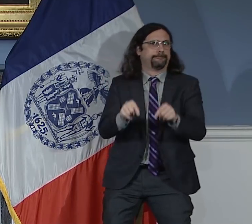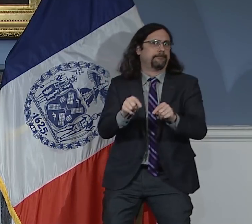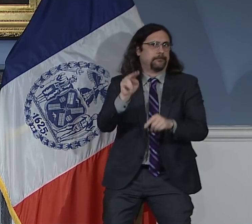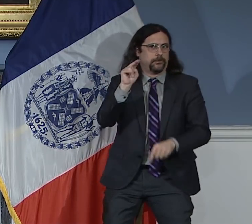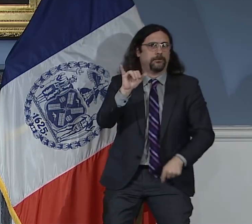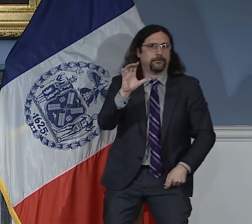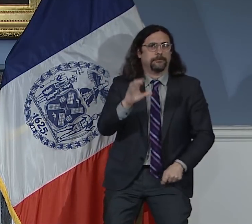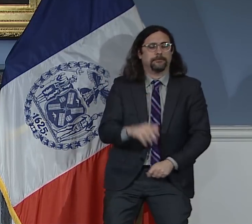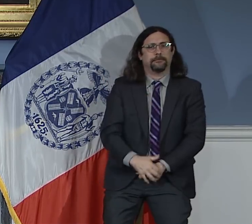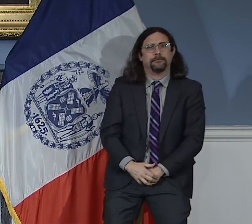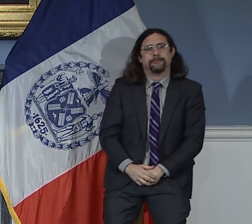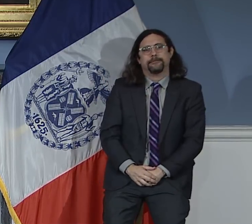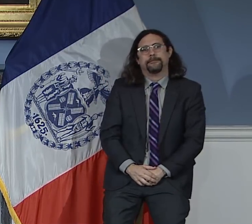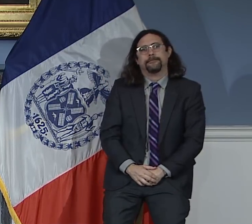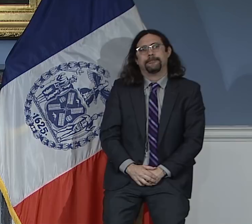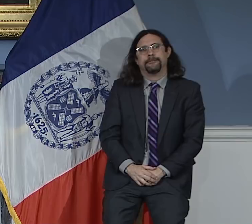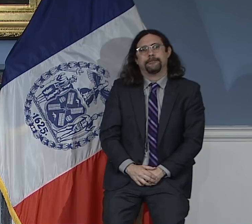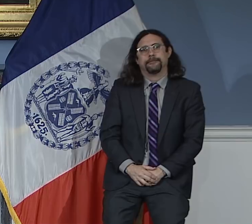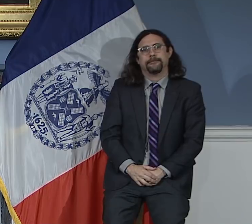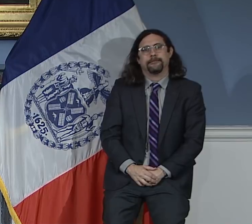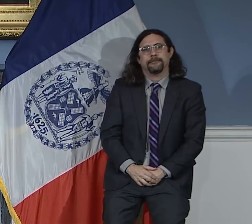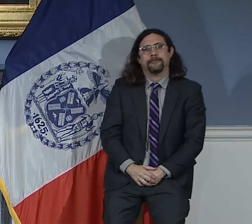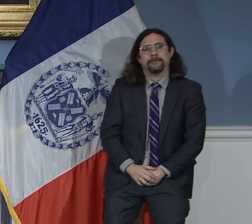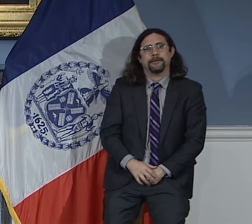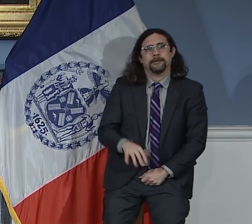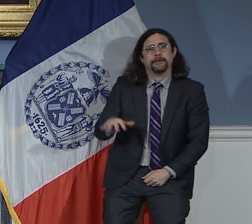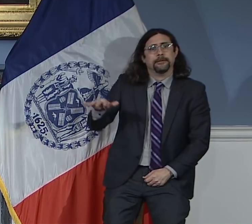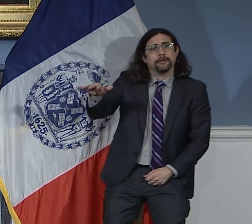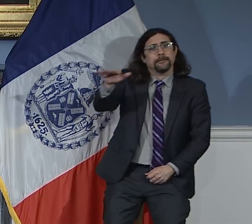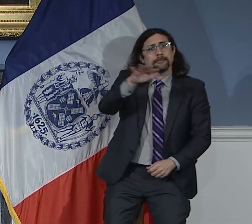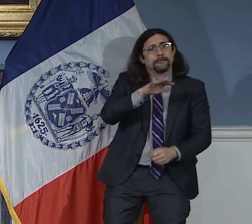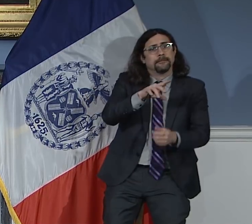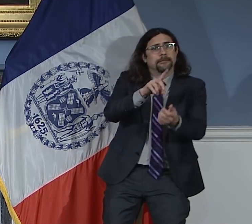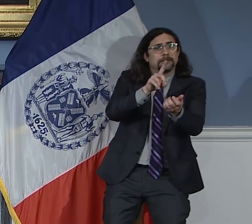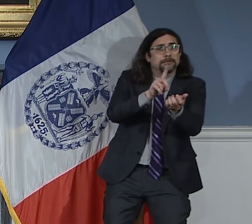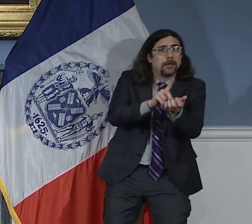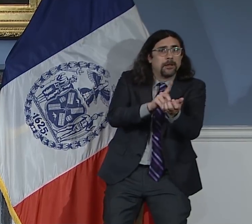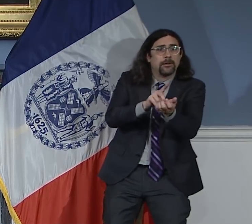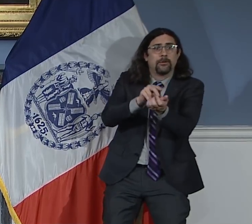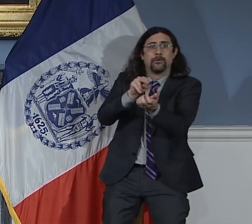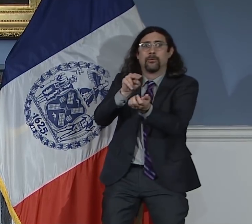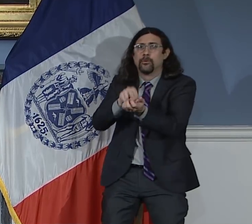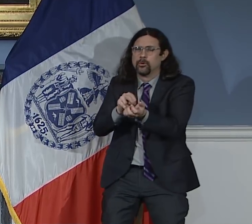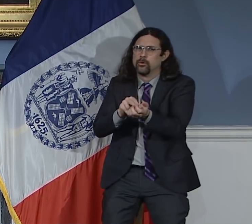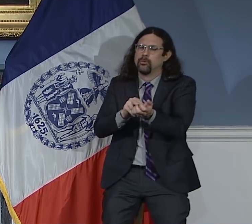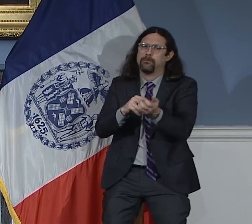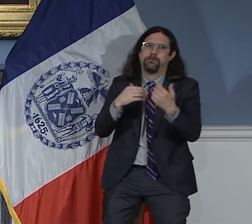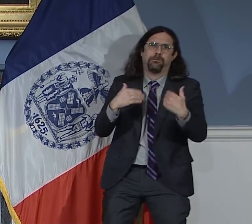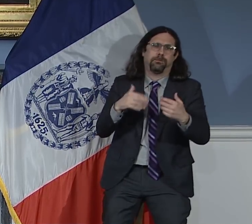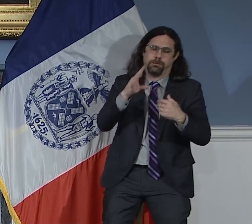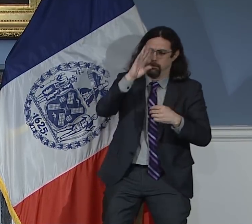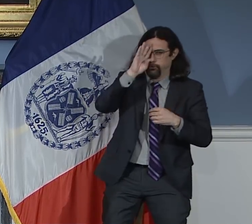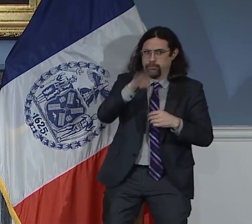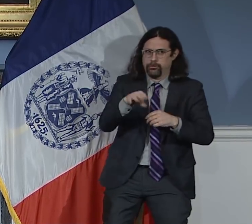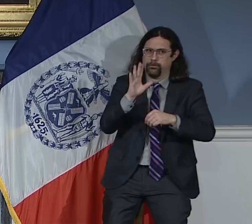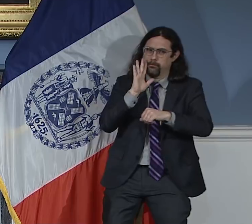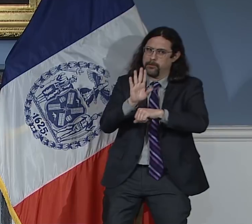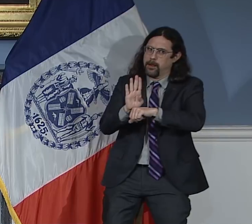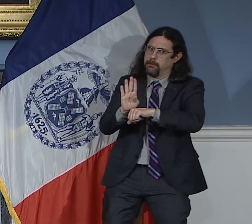NEW YROK ITCY, NOWHERE ON EARTH. NDA WE'RE GOING TO ASK OF OUR